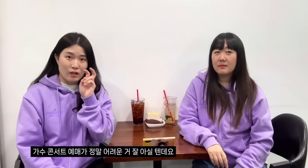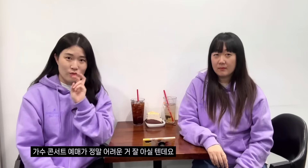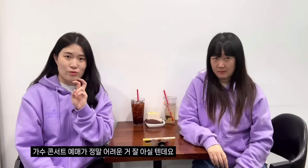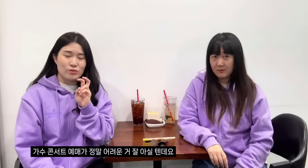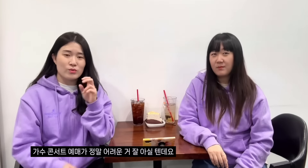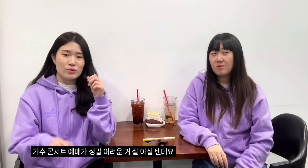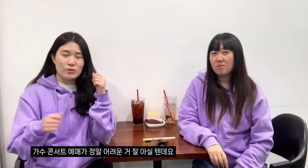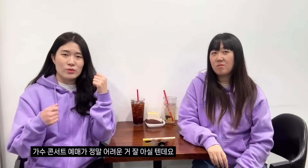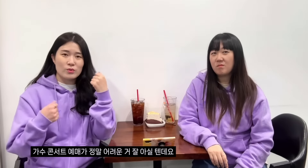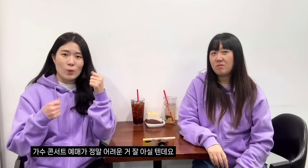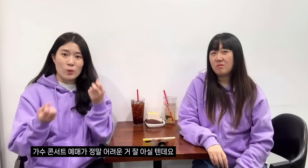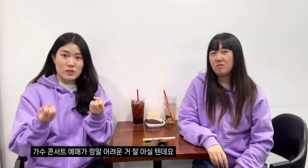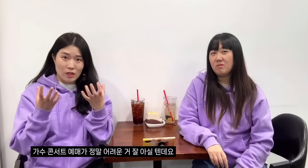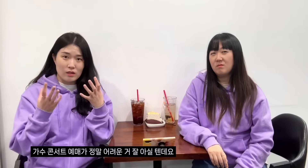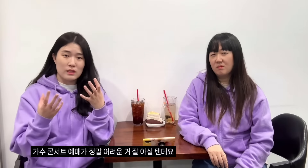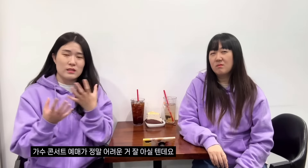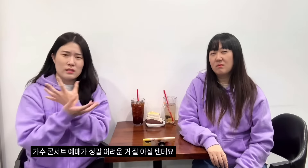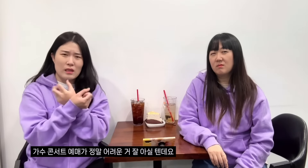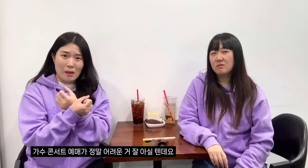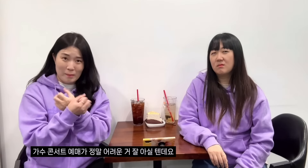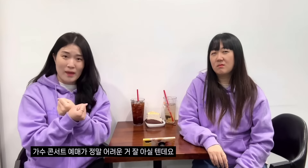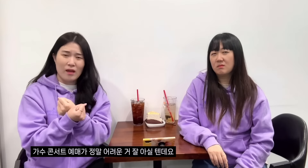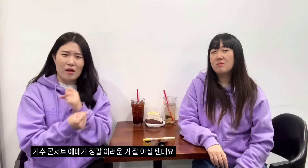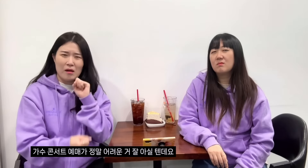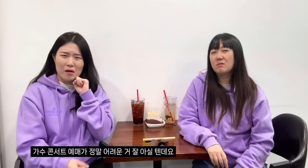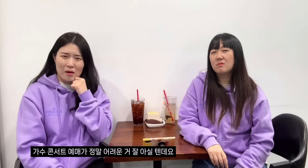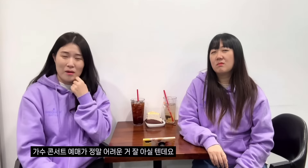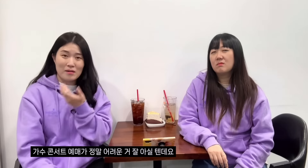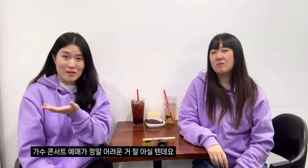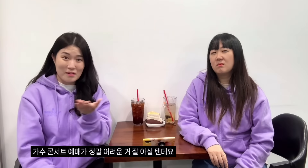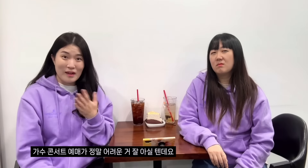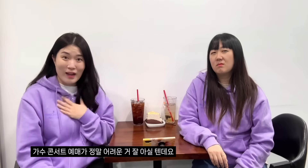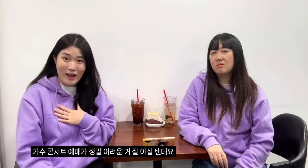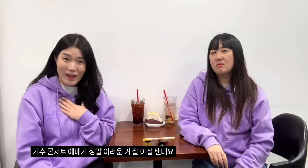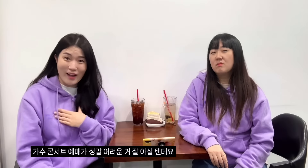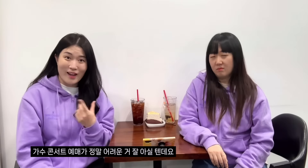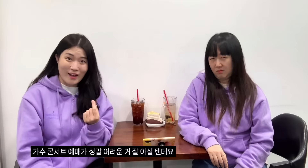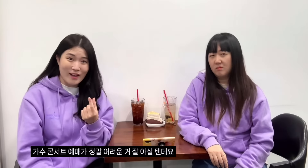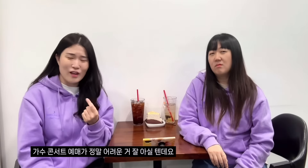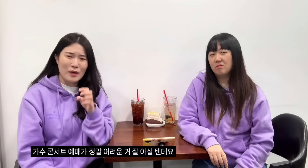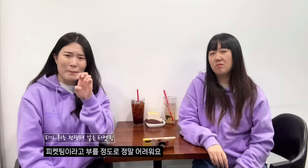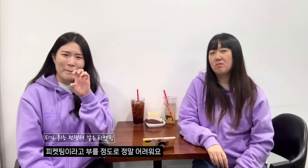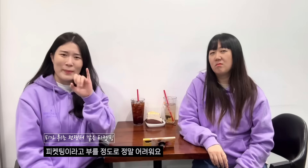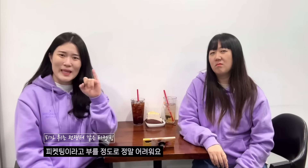You all know how difficult it is to book tickets for a singer's concert.